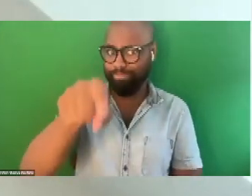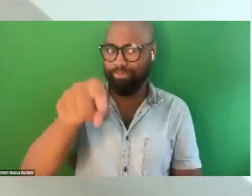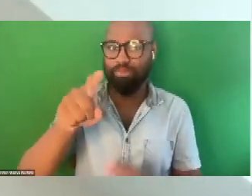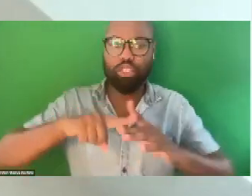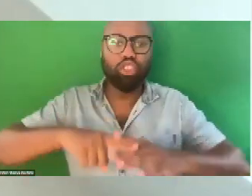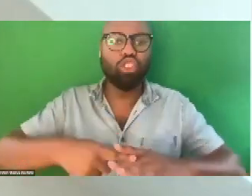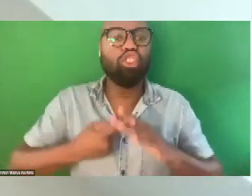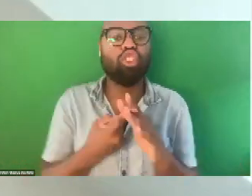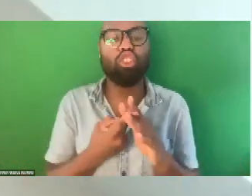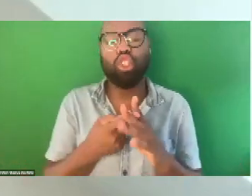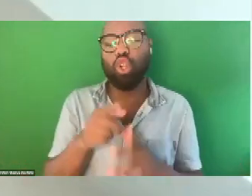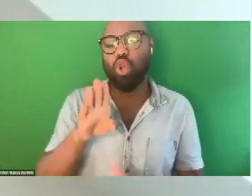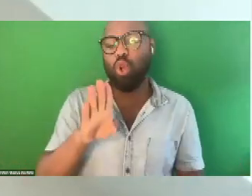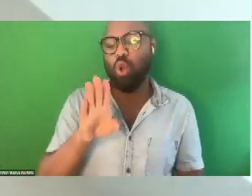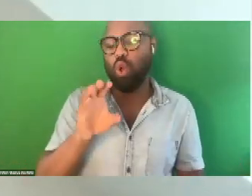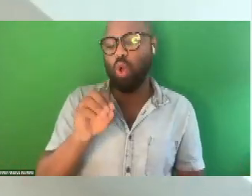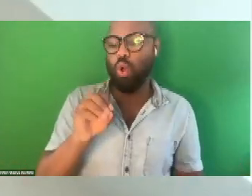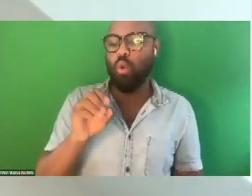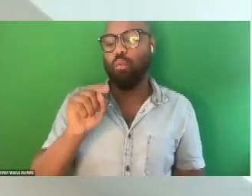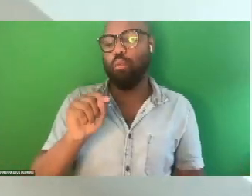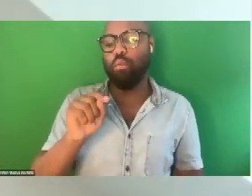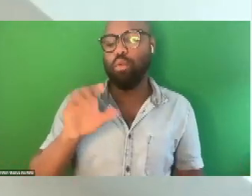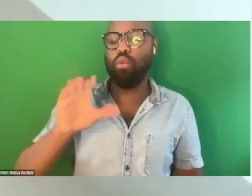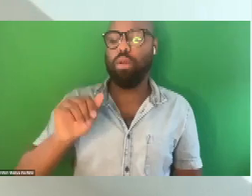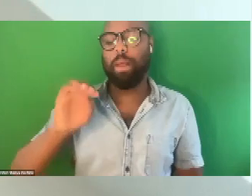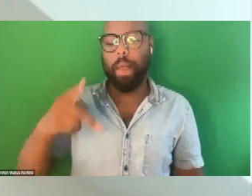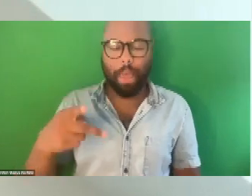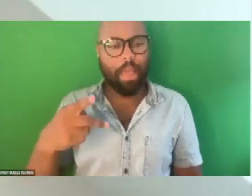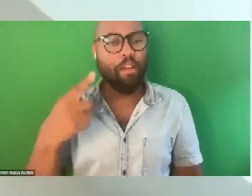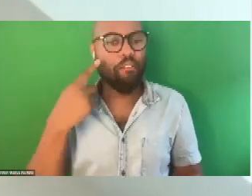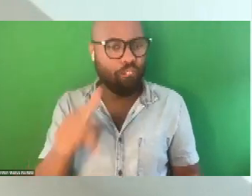preparing advocates and disability policy researchers